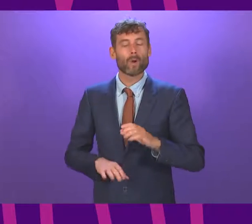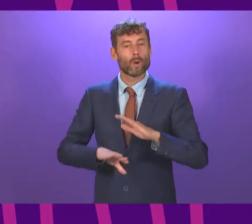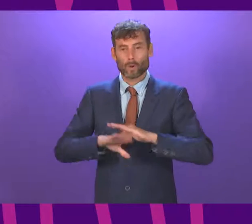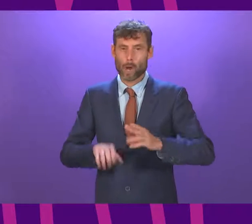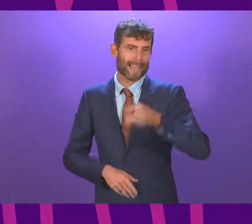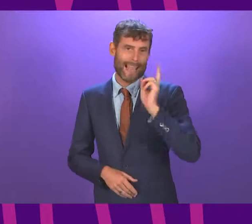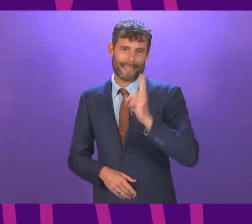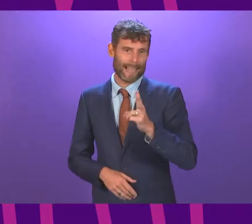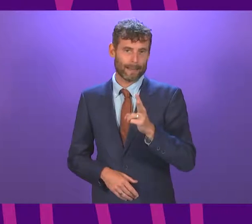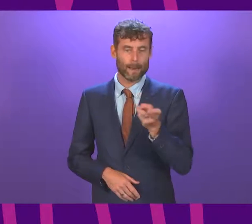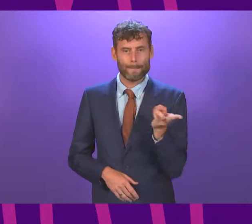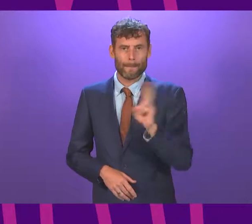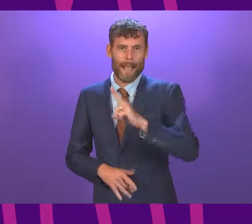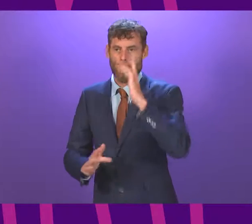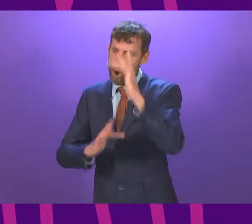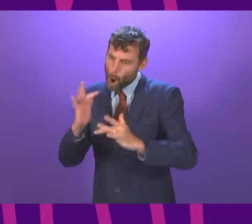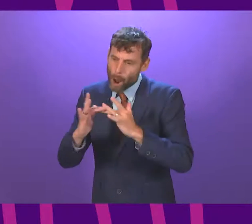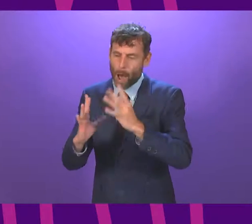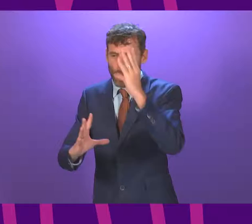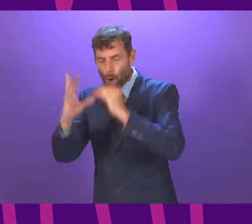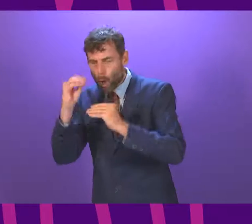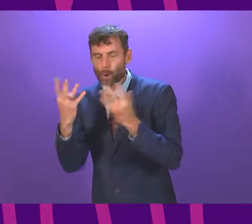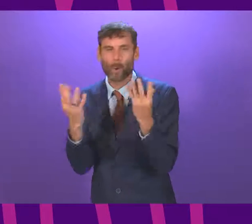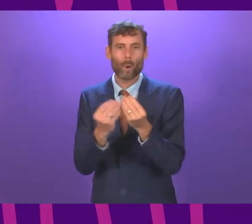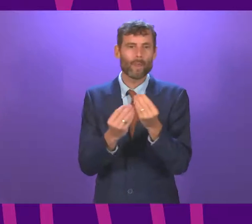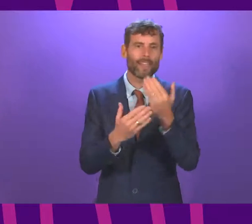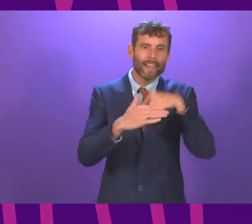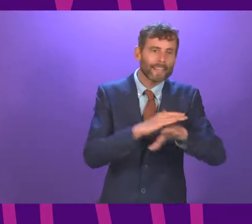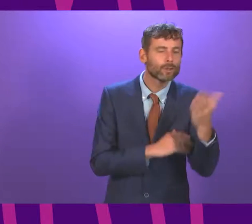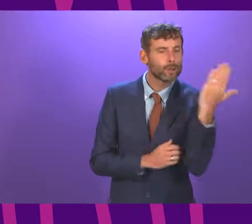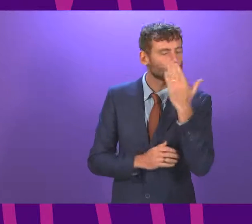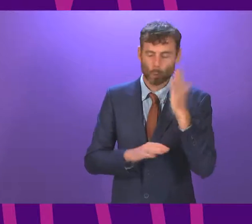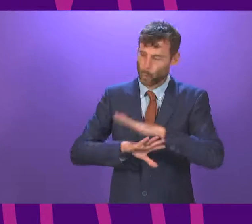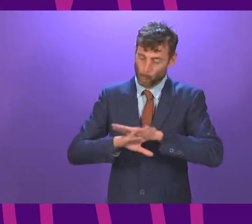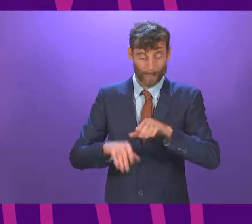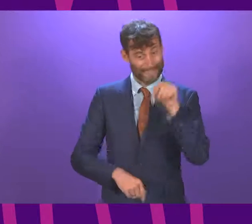to blended learning, which so disproportionately impacts those who need our education system most?